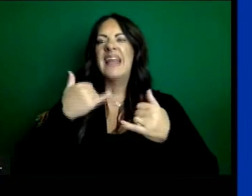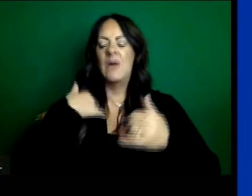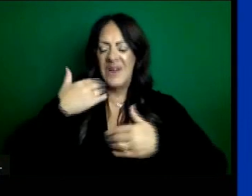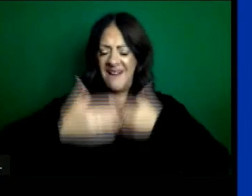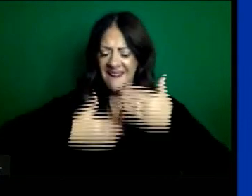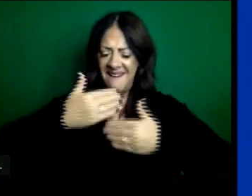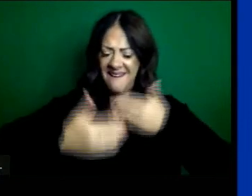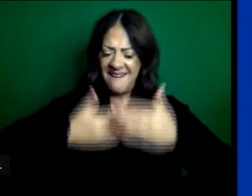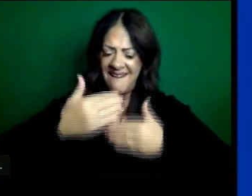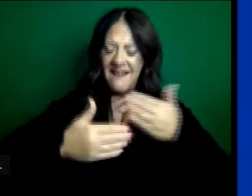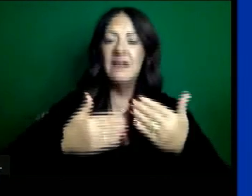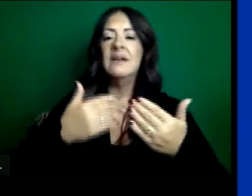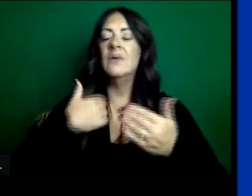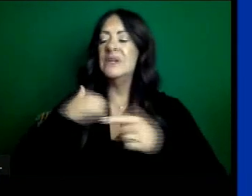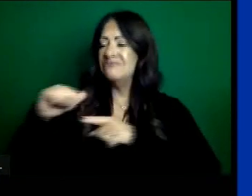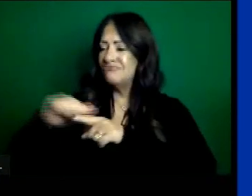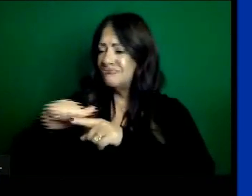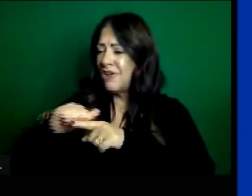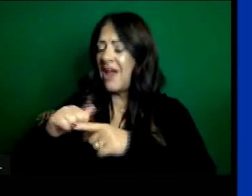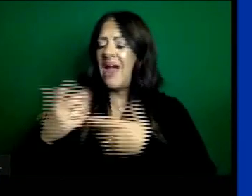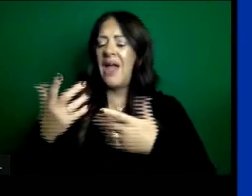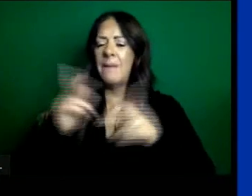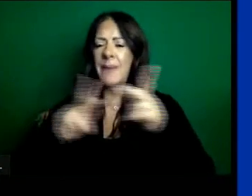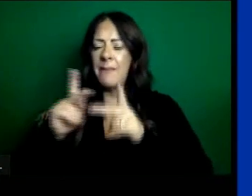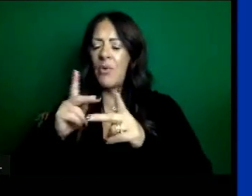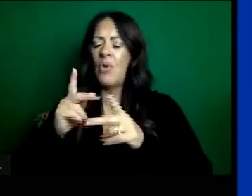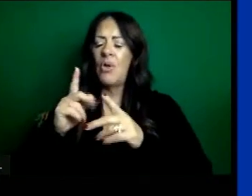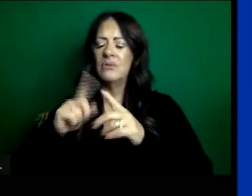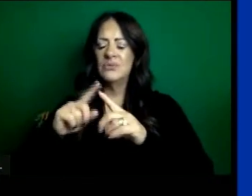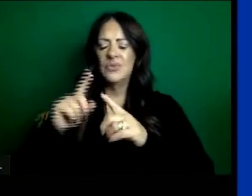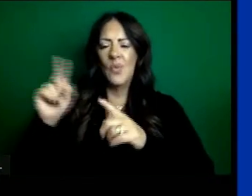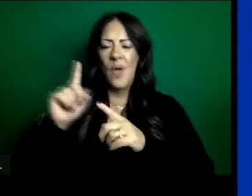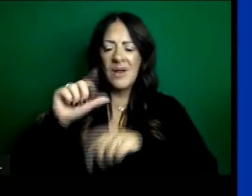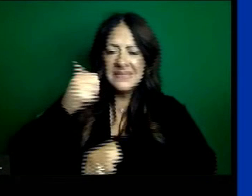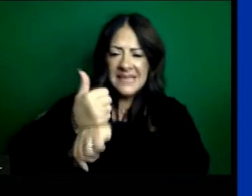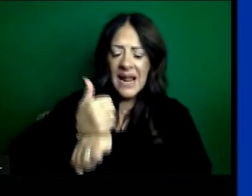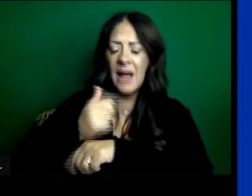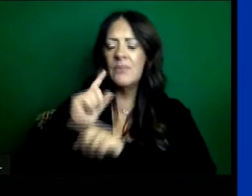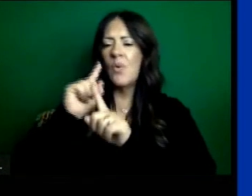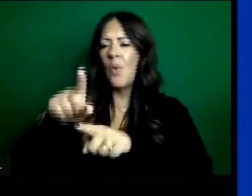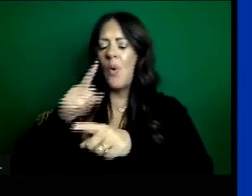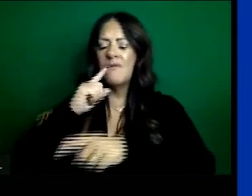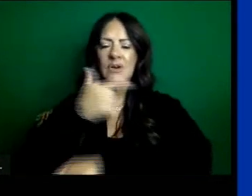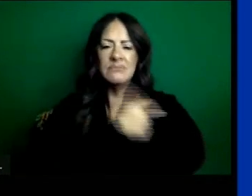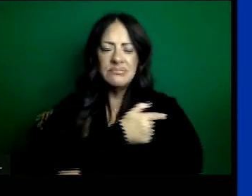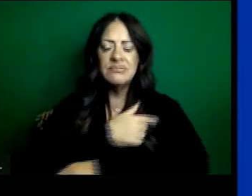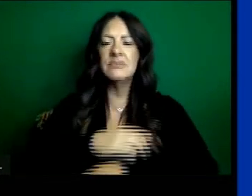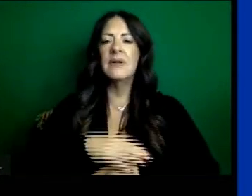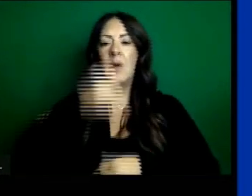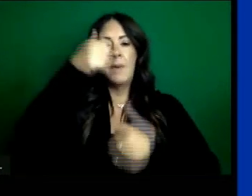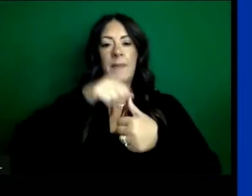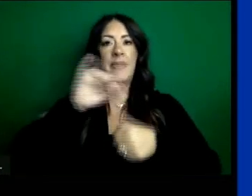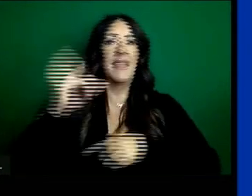CARAT THE BED SIDE. AS WE HAVE COME OUT OF THAT SURGE, INCREASED OUR ABILITY